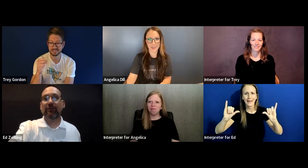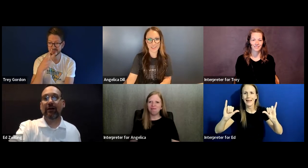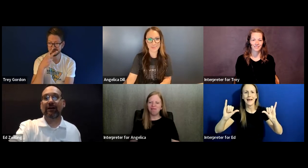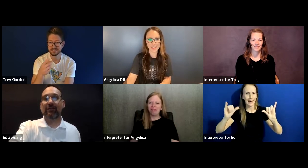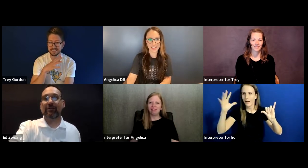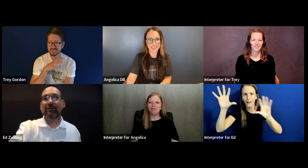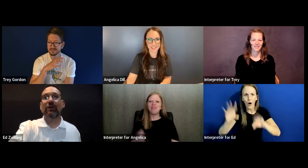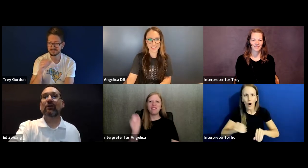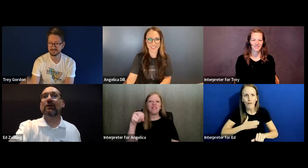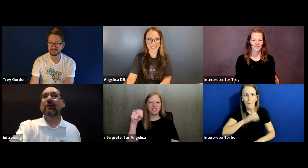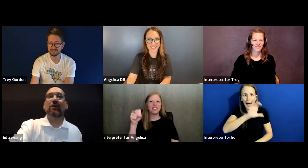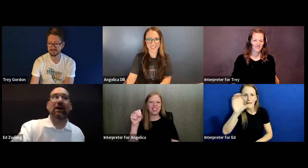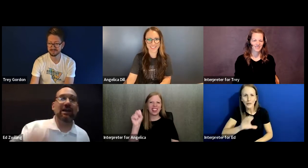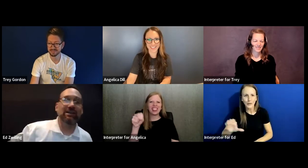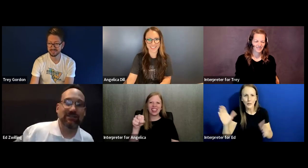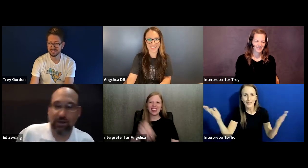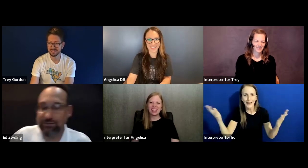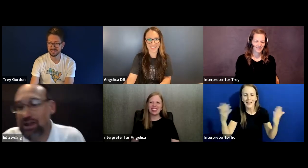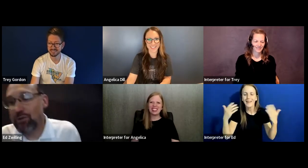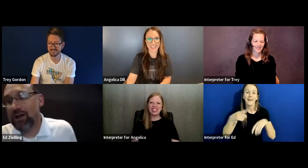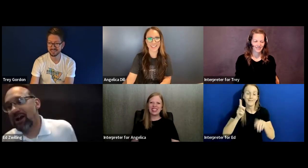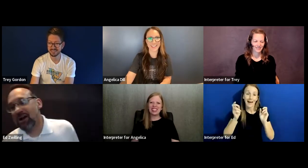yes we can see you okay i can't see you guys so anyway um